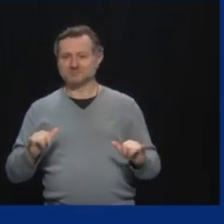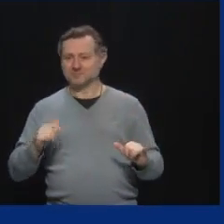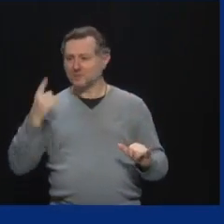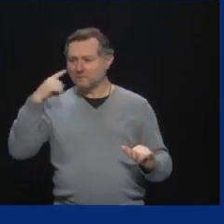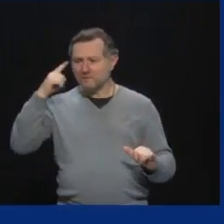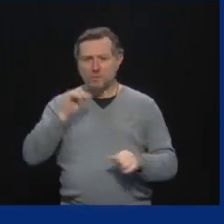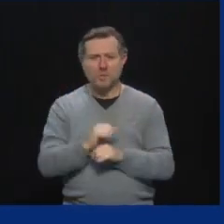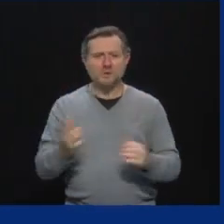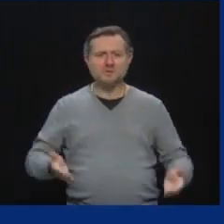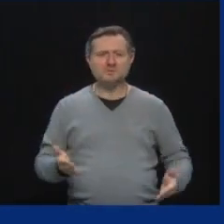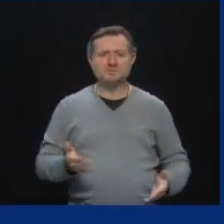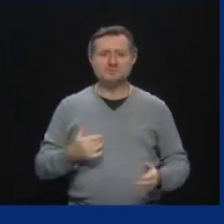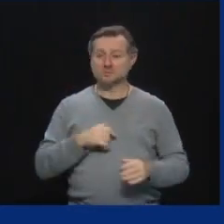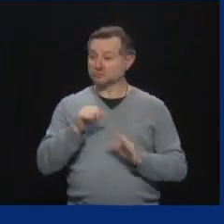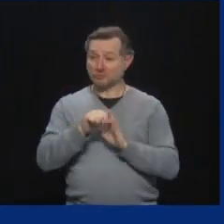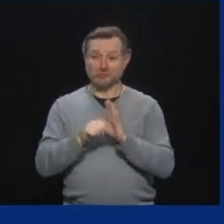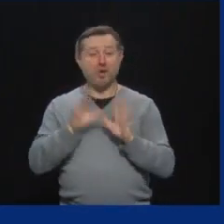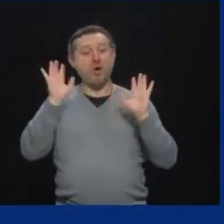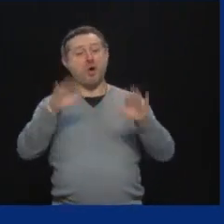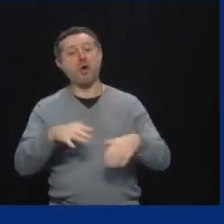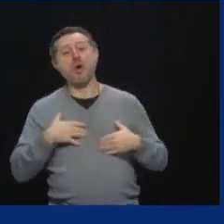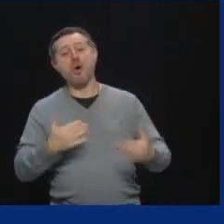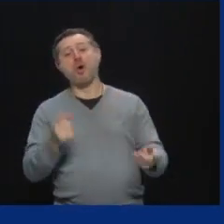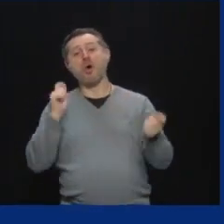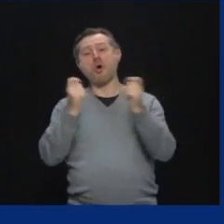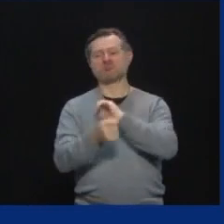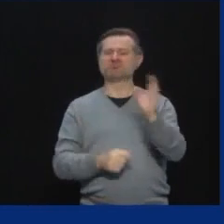has been firm and and truly the only state in the nation that came out of